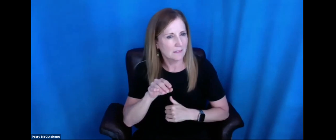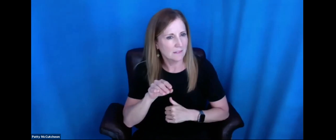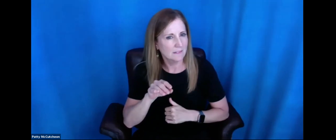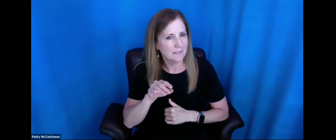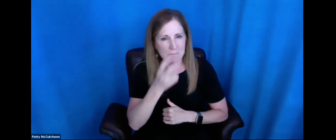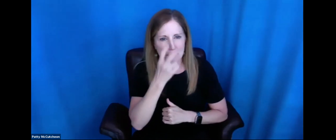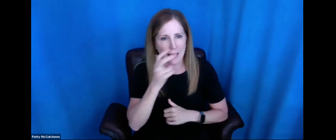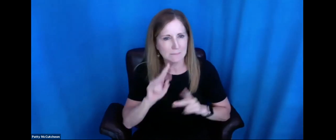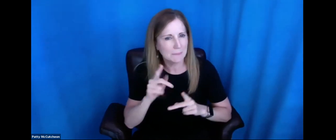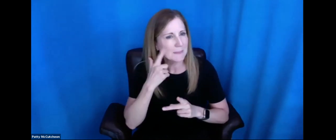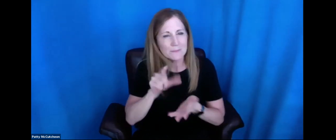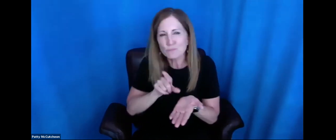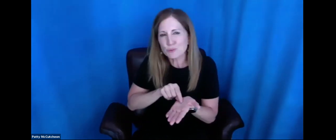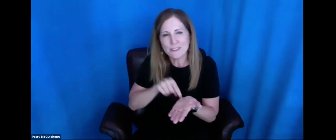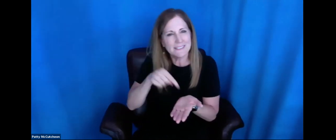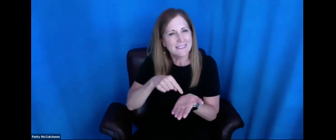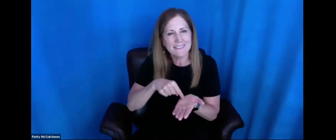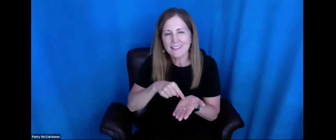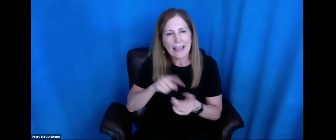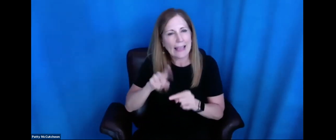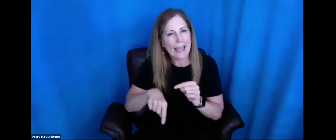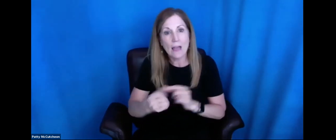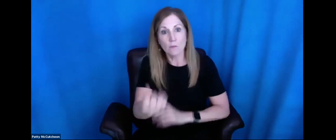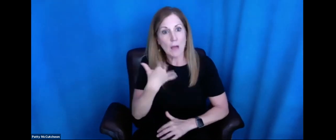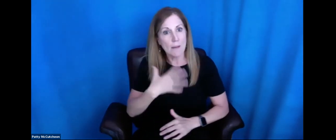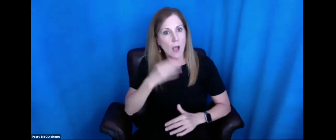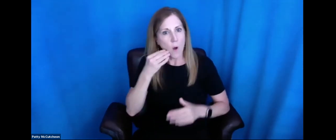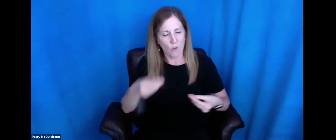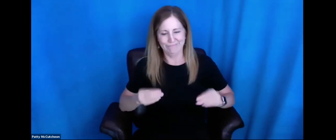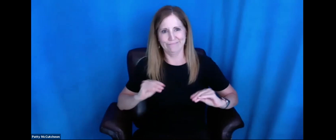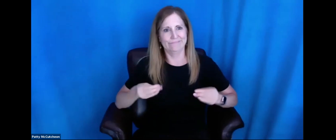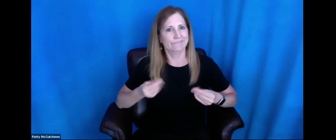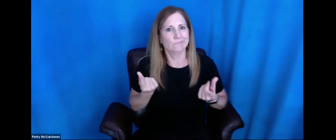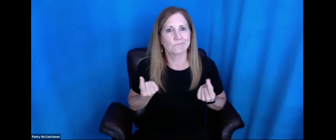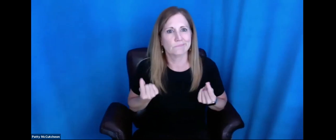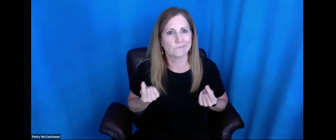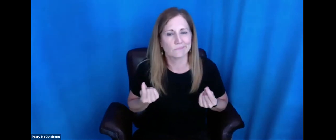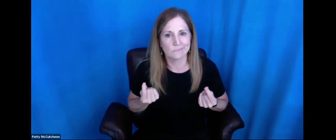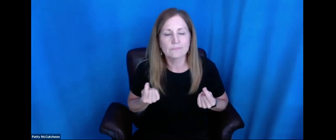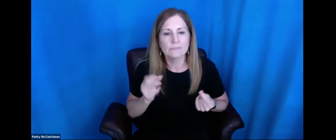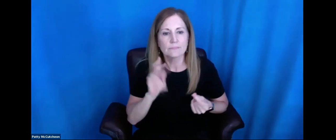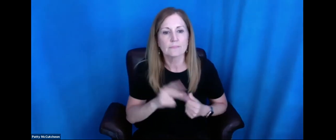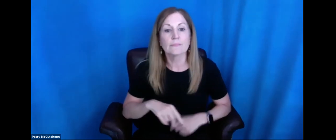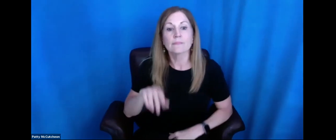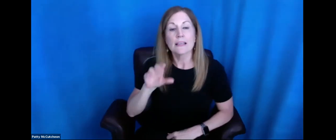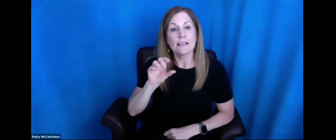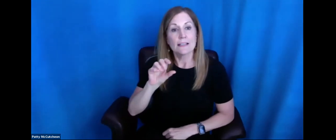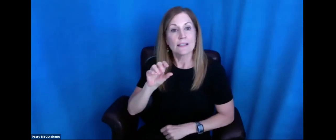If it gets mailed to her home as an absentee ballot. Steve Simon: Yes. Thank you for the question.